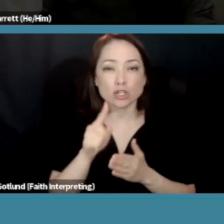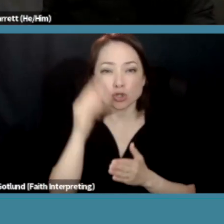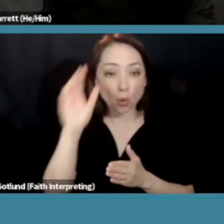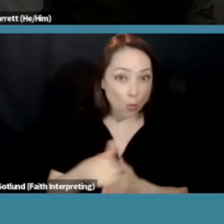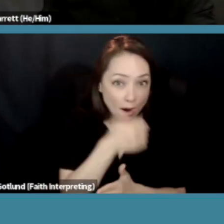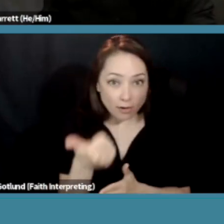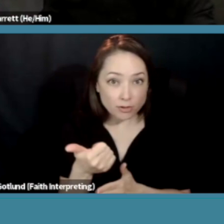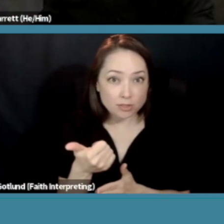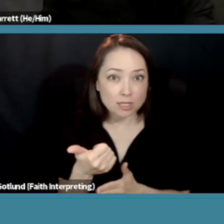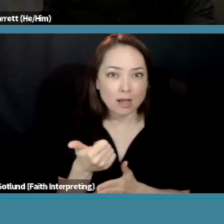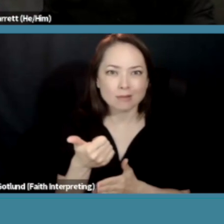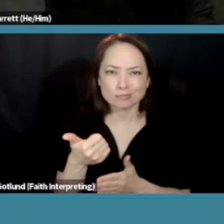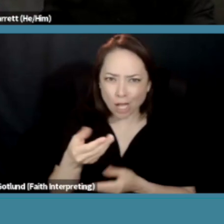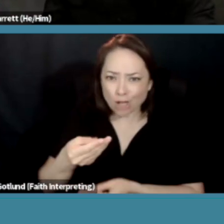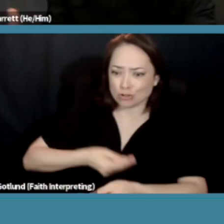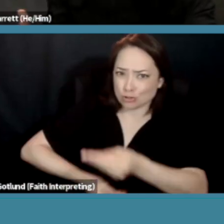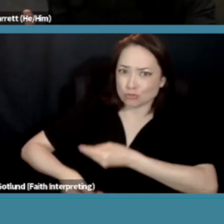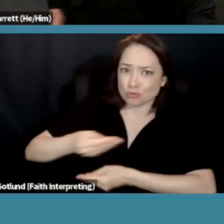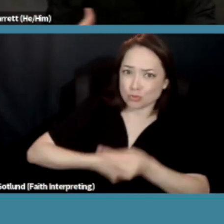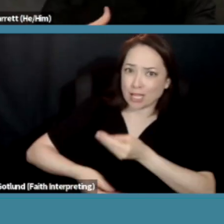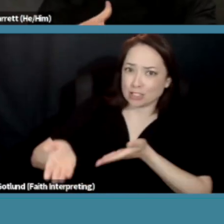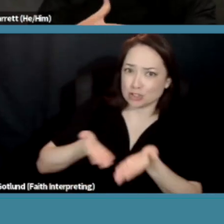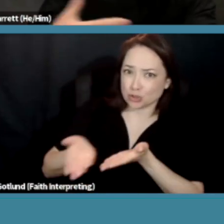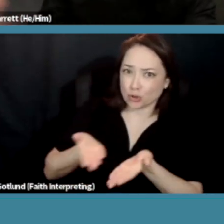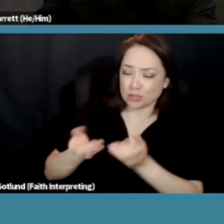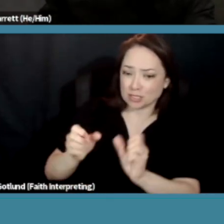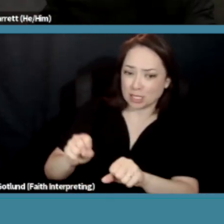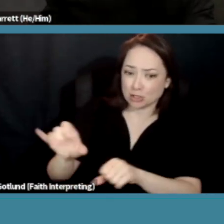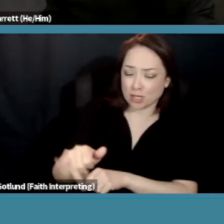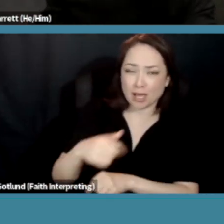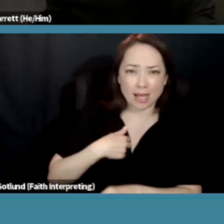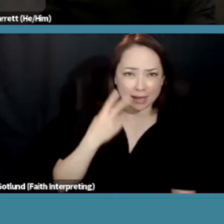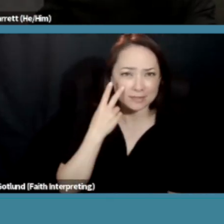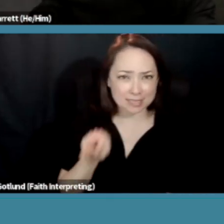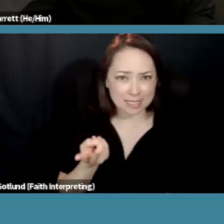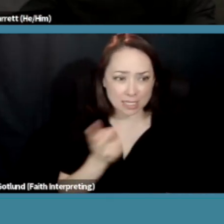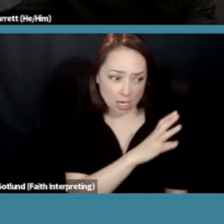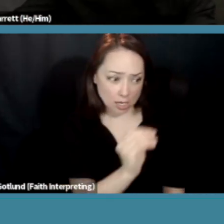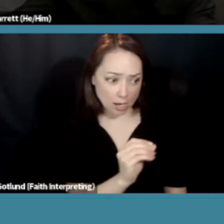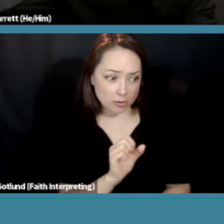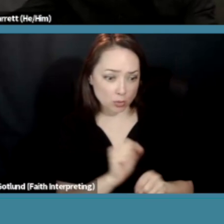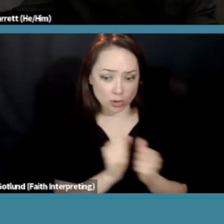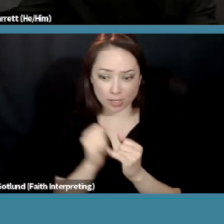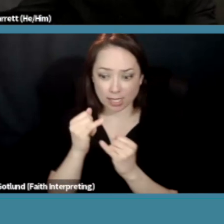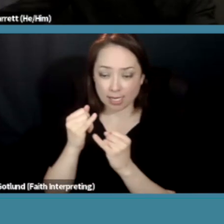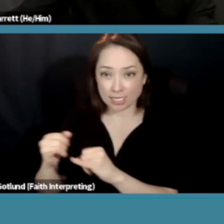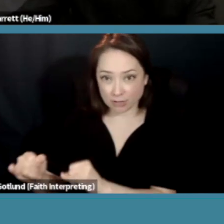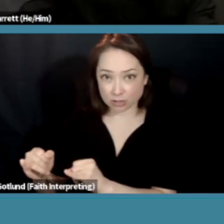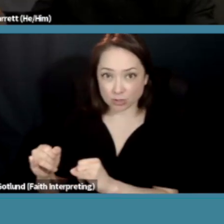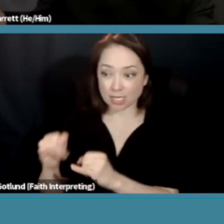bartering is also something. I've seen companies work with individuals where individuals want to go.